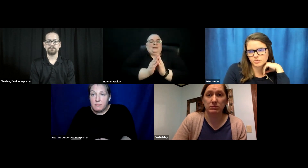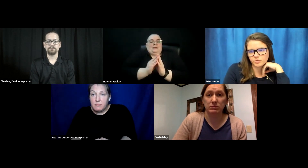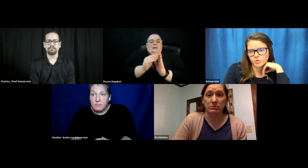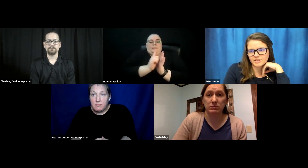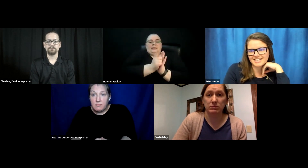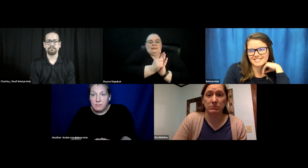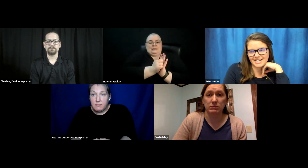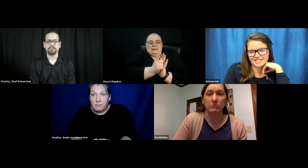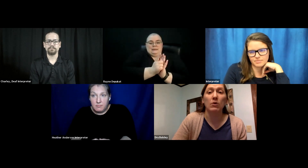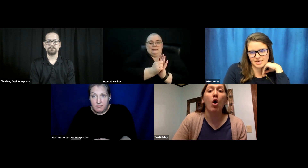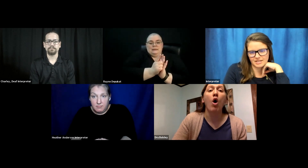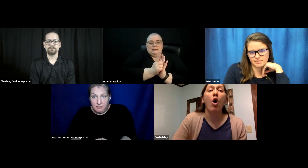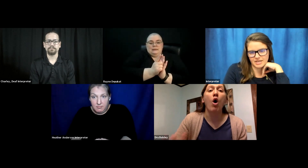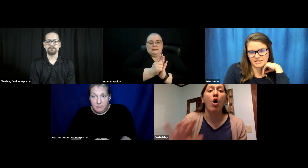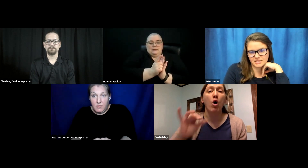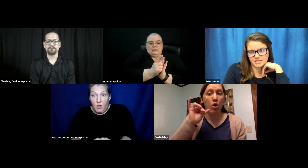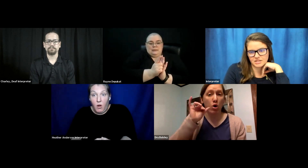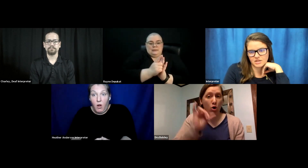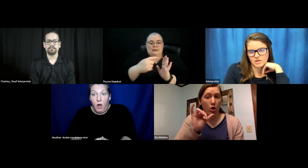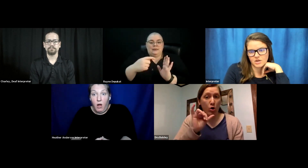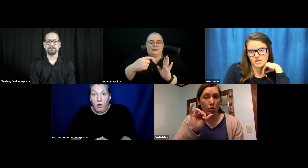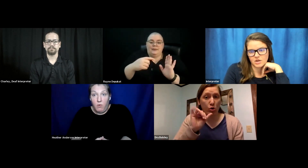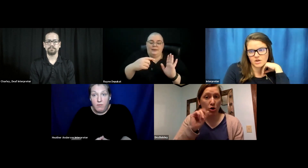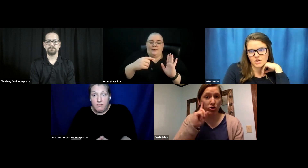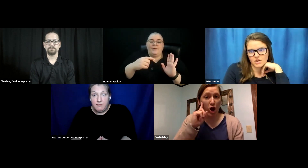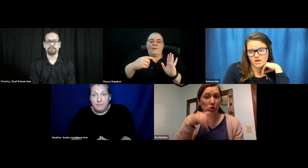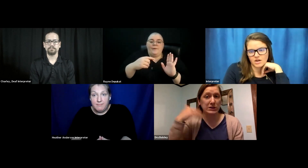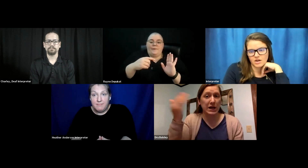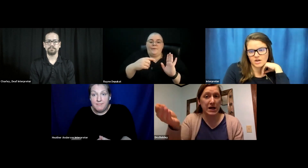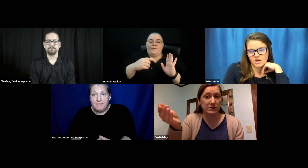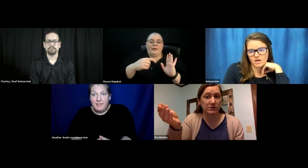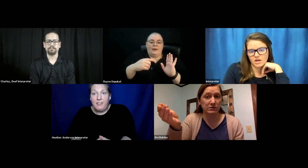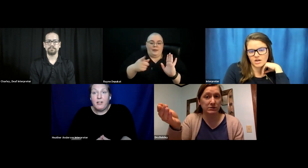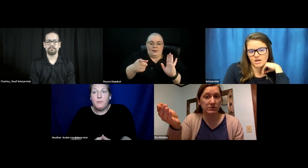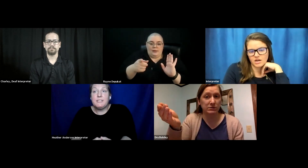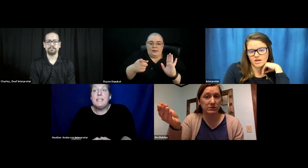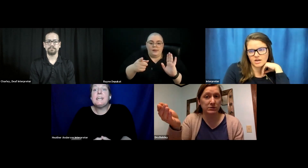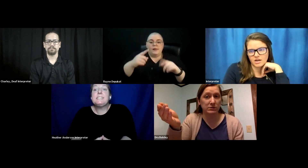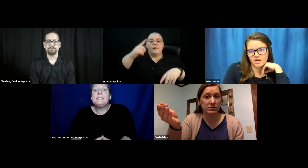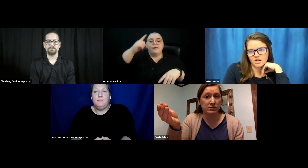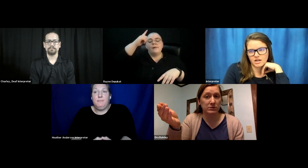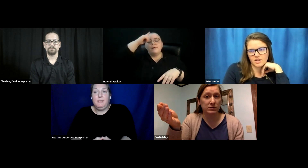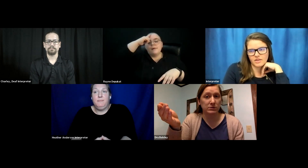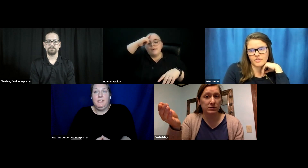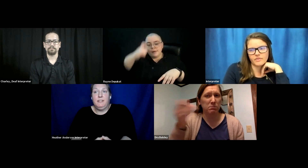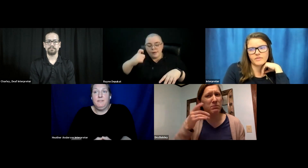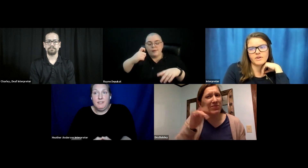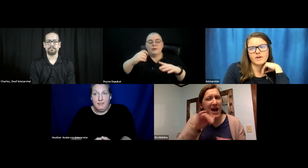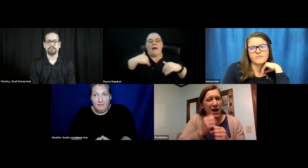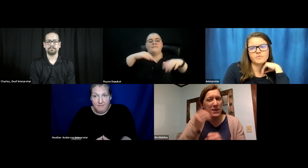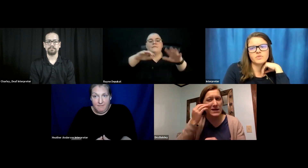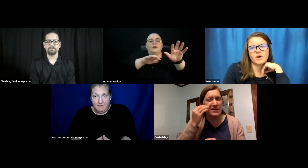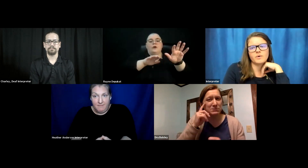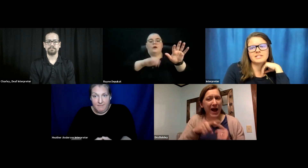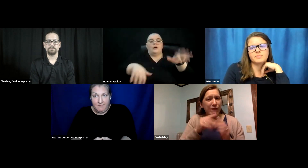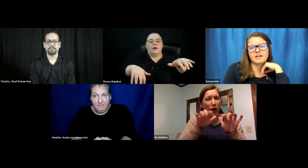You are responsible for today's meetings minutes. Oh, I thought it was next month's meeting.